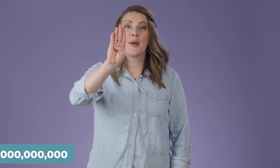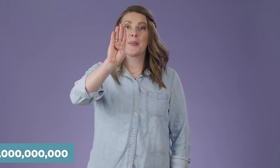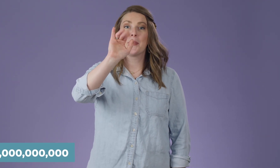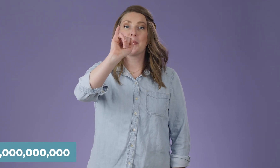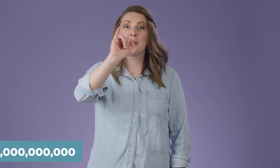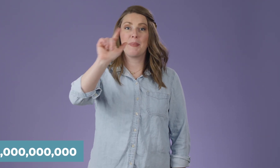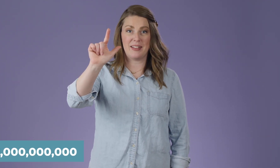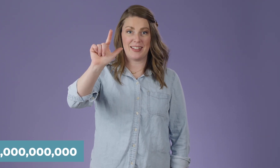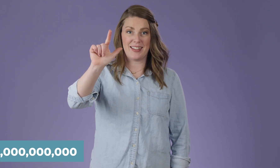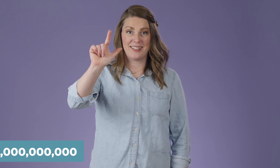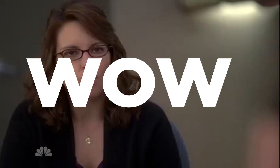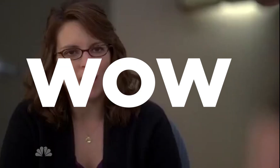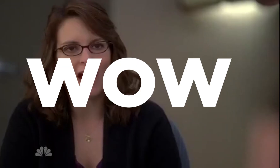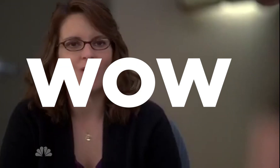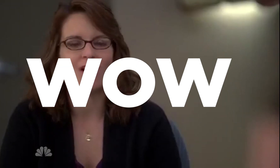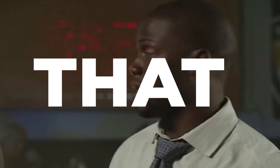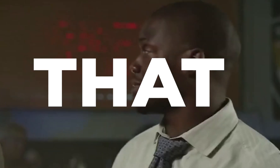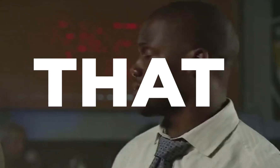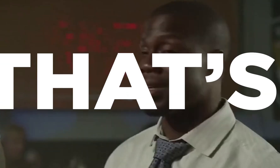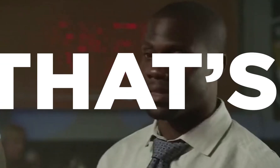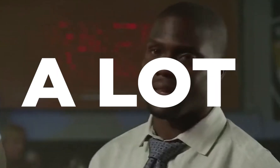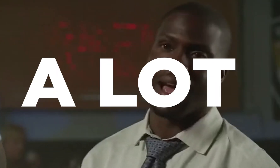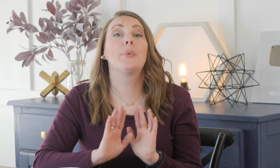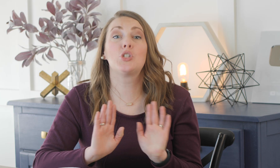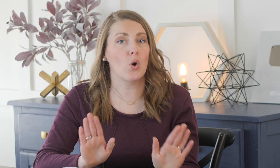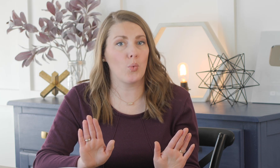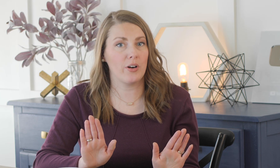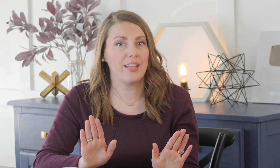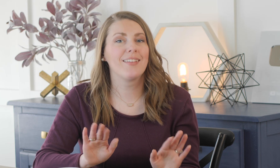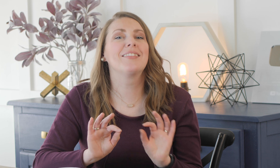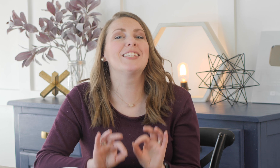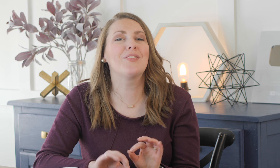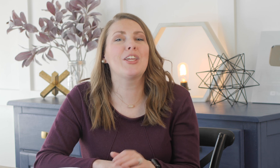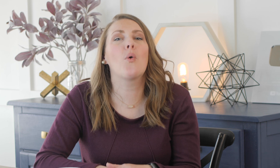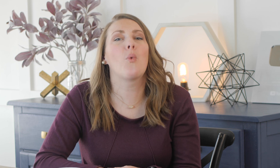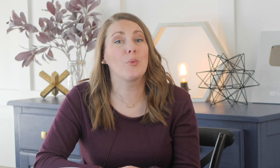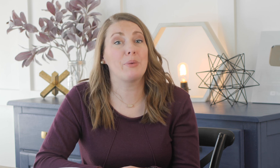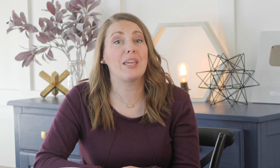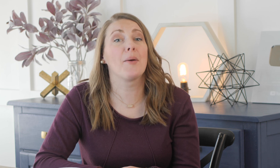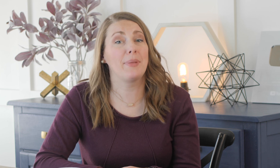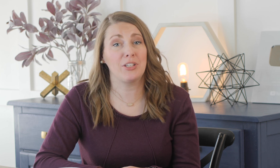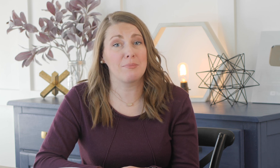zero through a billion. Wow, that's that's a lot but don't worry this video won't be a billion